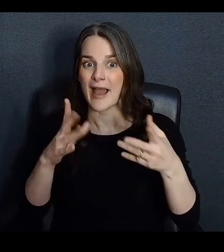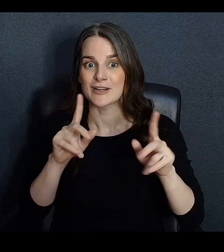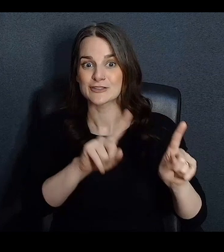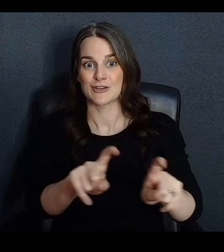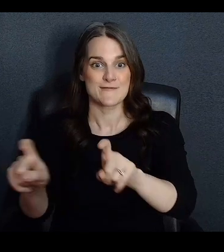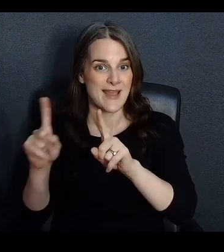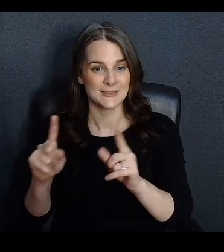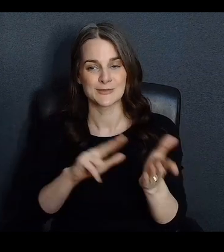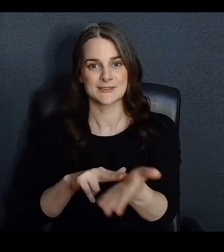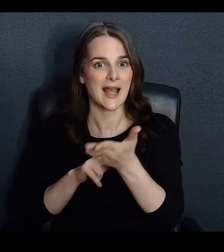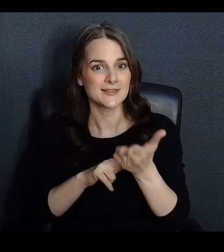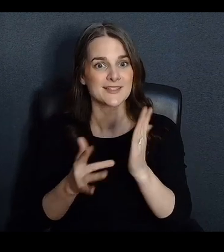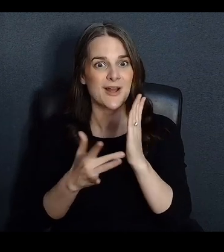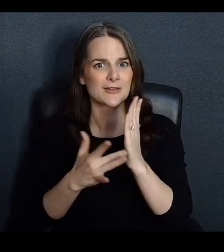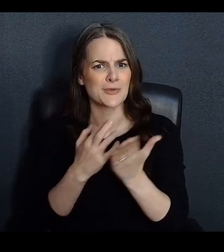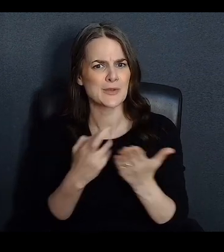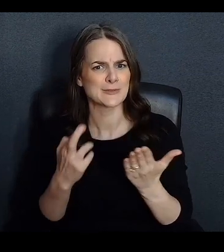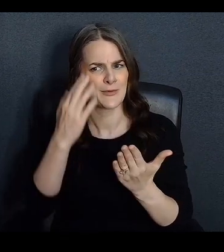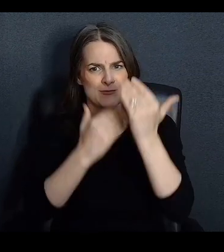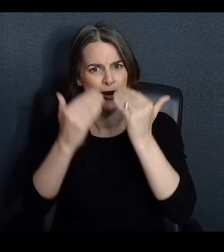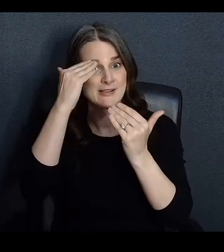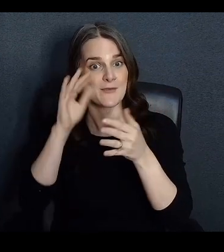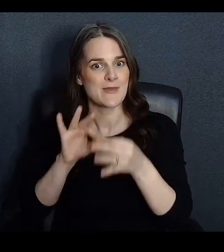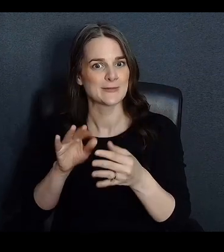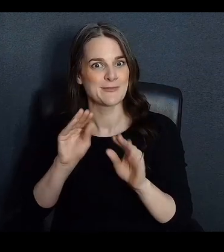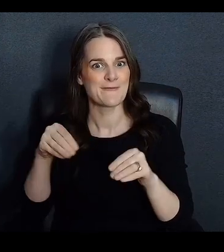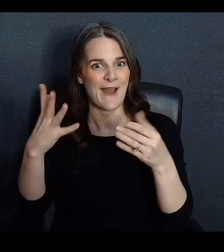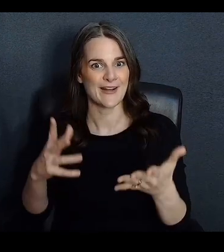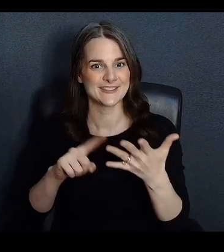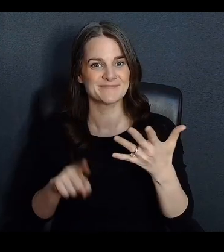among providers, and finally, two technology summits,